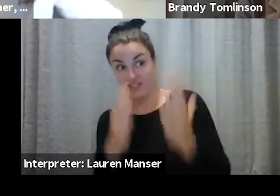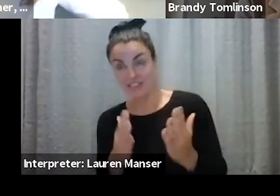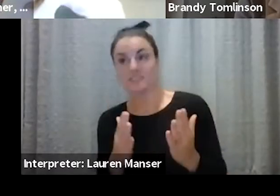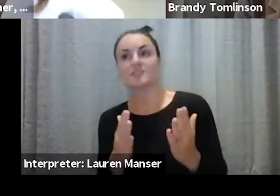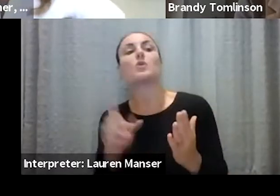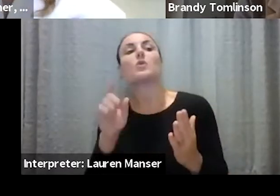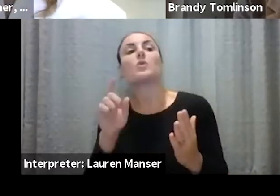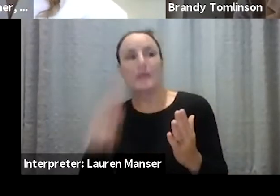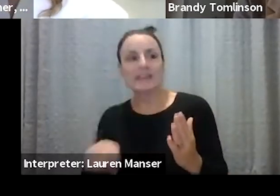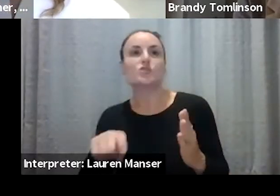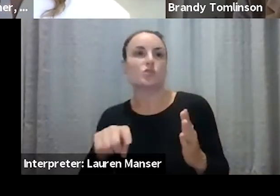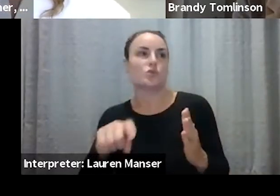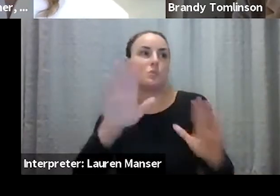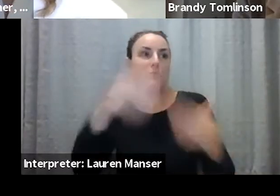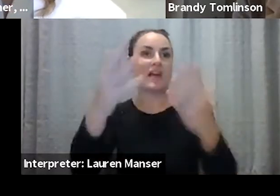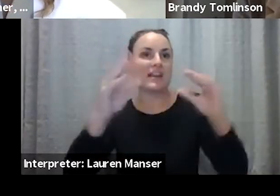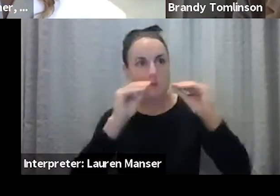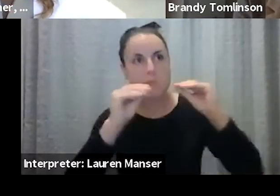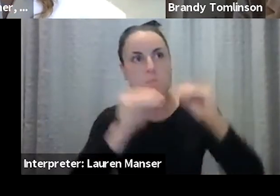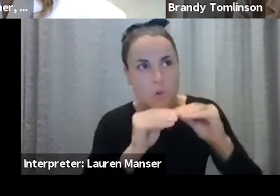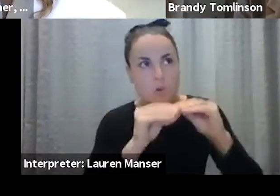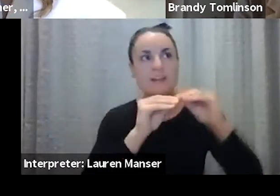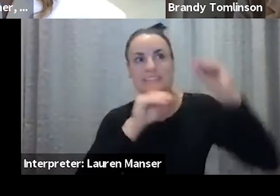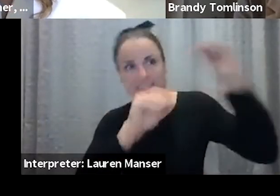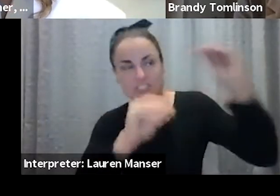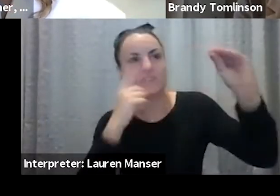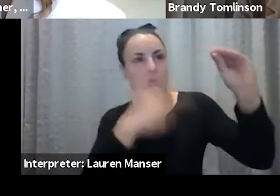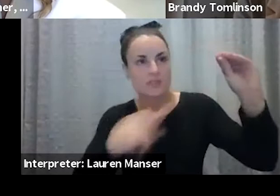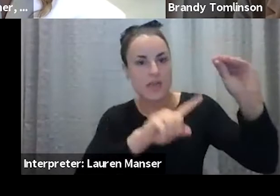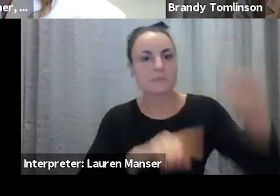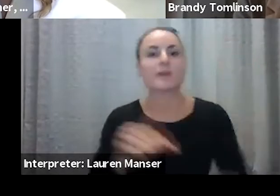And you brought up some good points about accommodations and what it looks like,